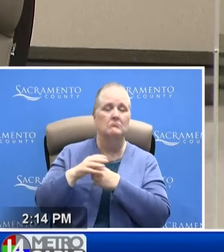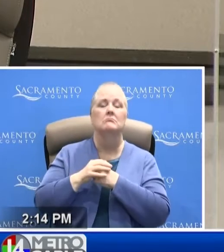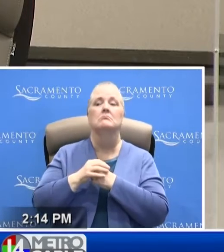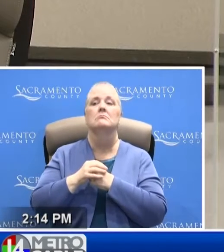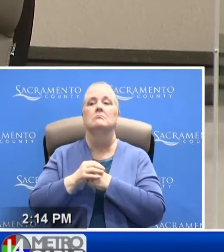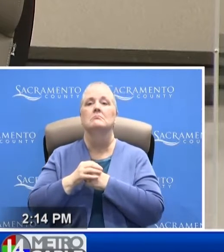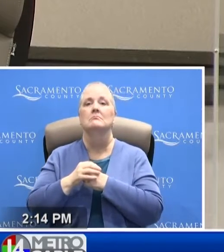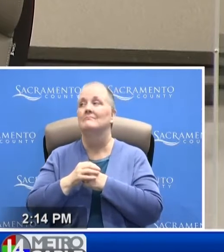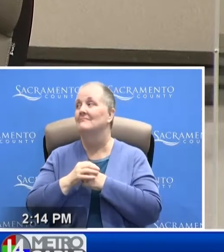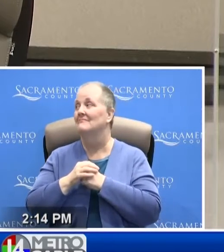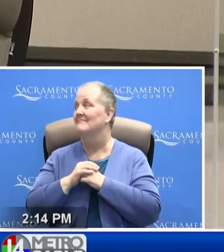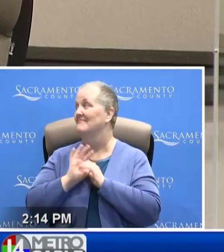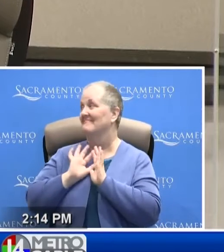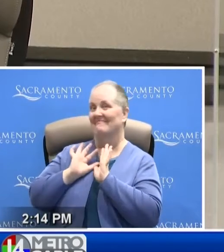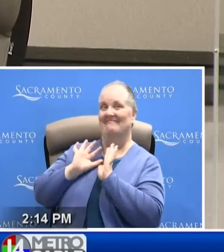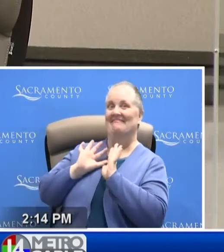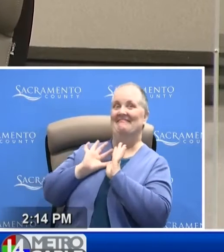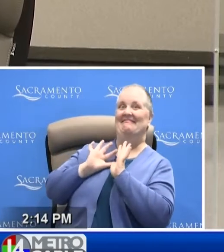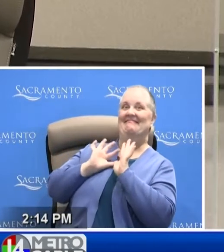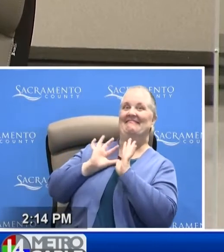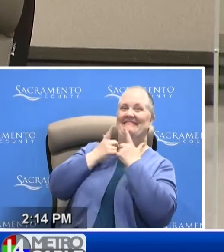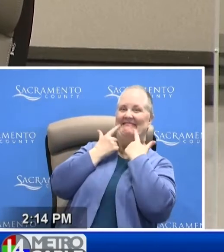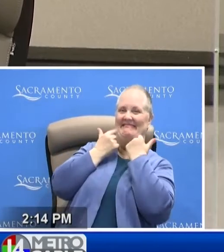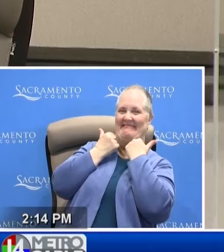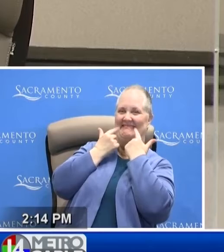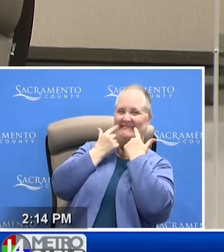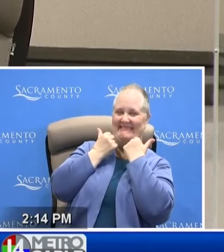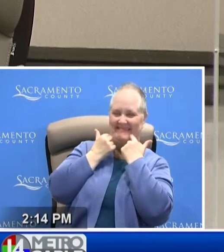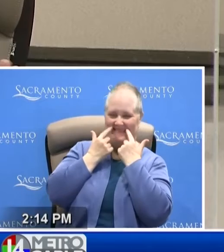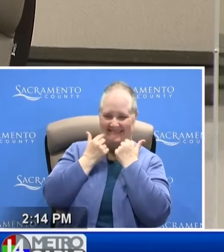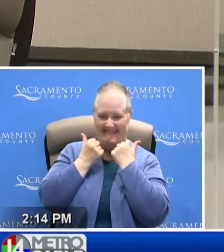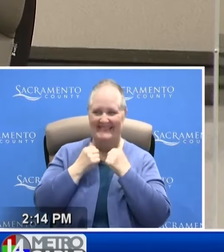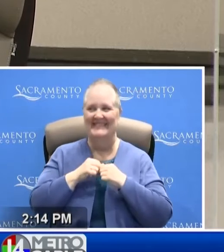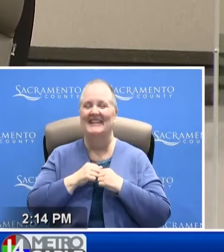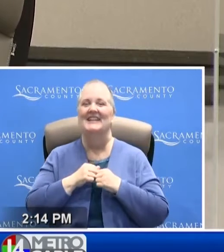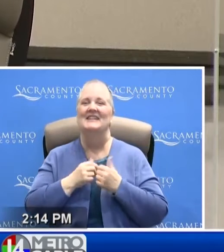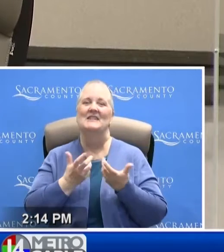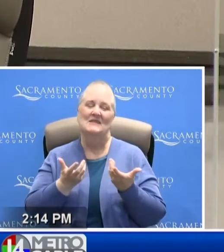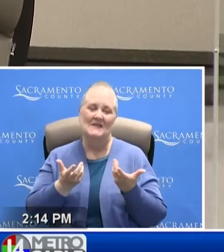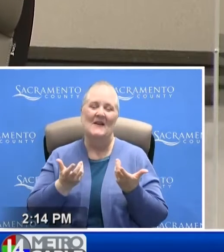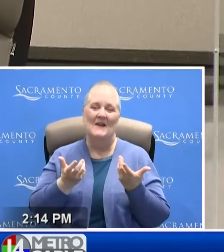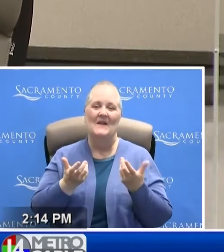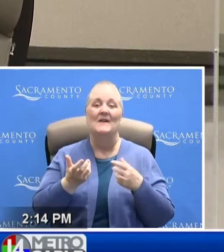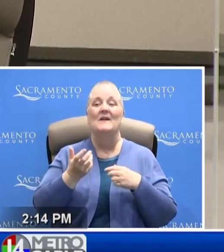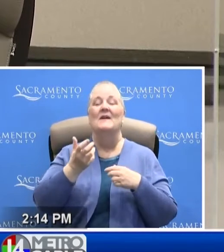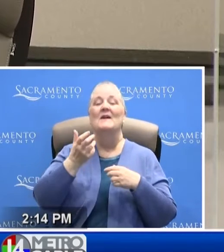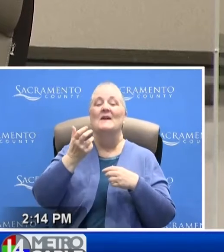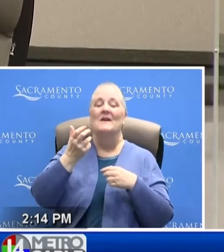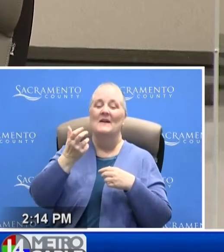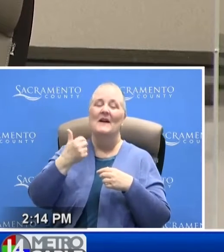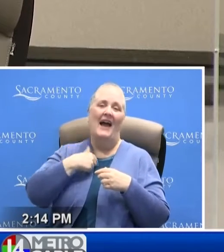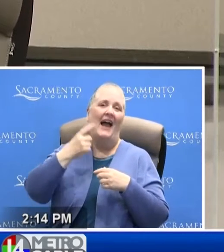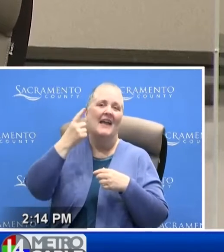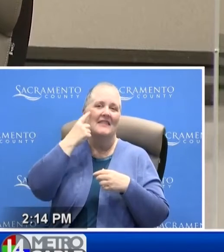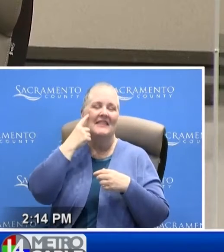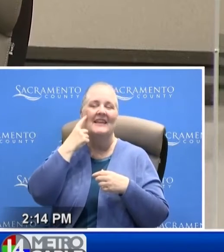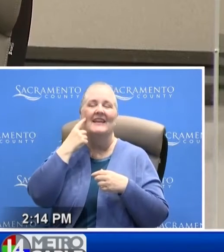OK. Answering questions. No question is done. And so I think was did did that